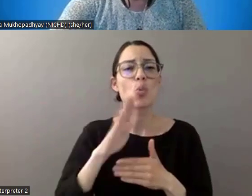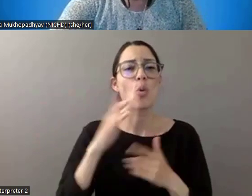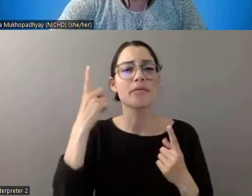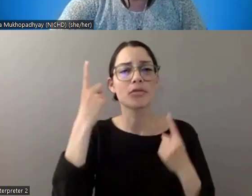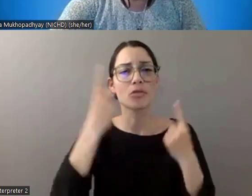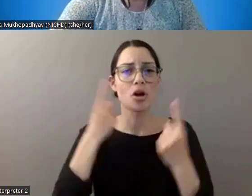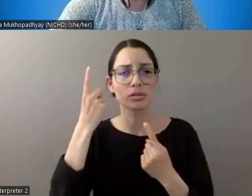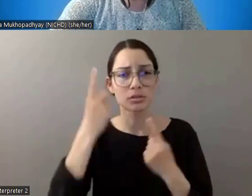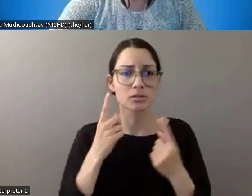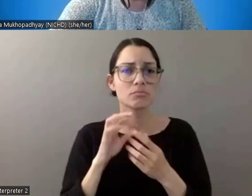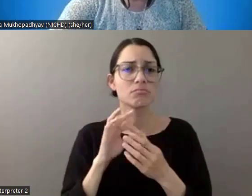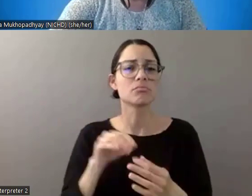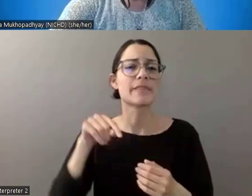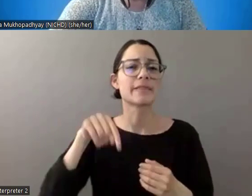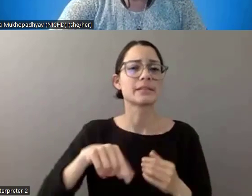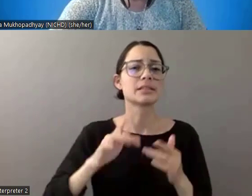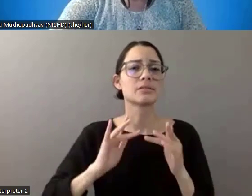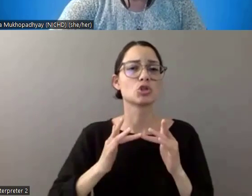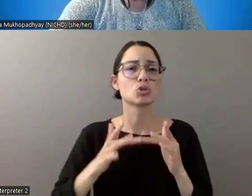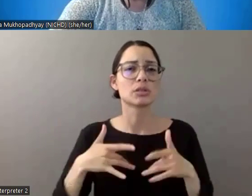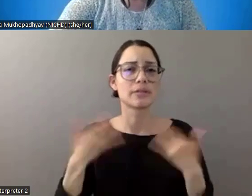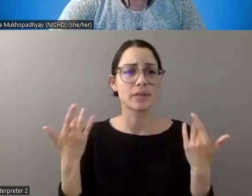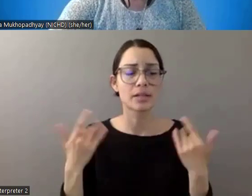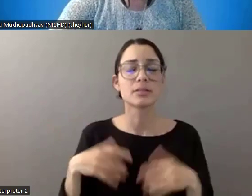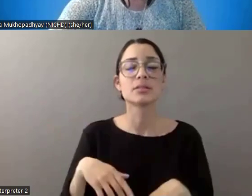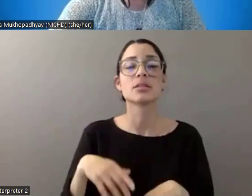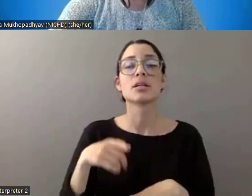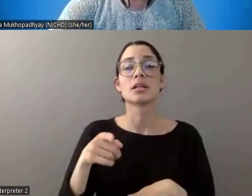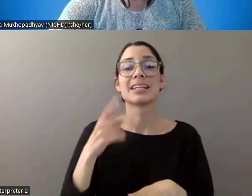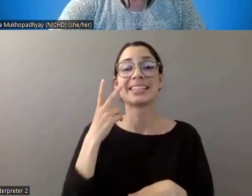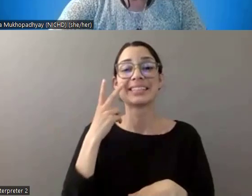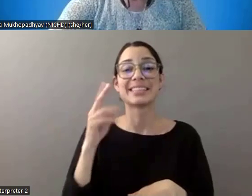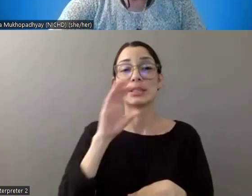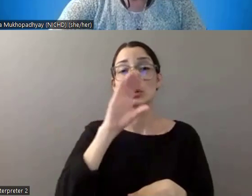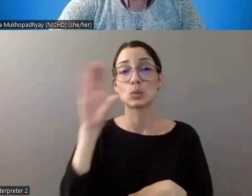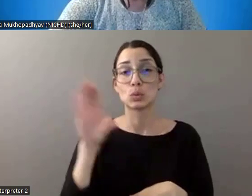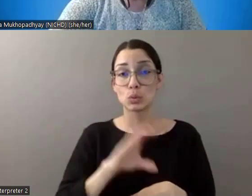by completing the brief survey on your Zoom screen when you exit.